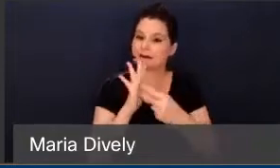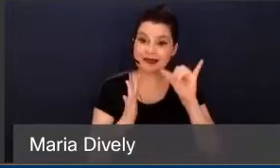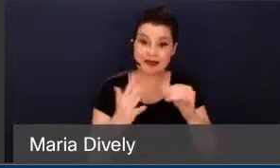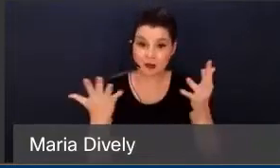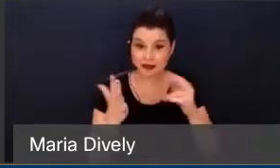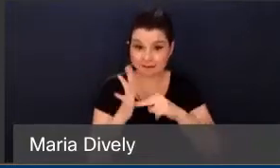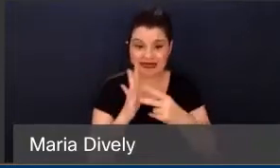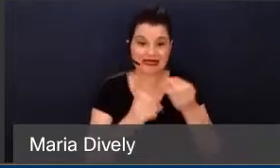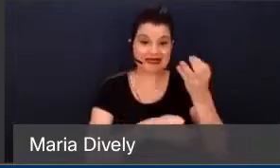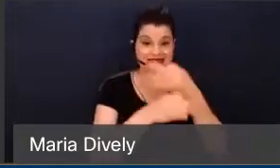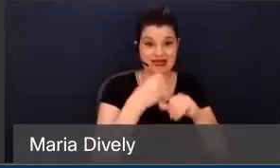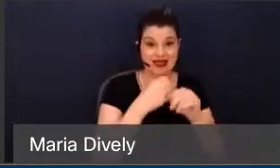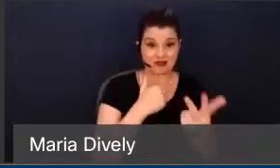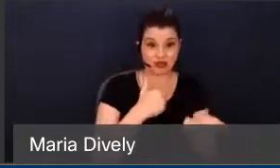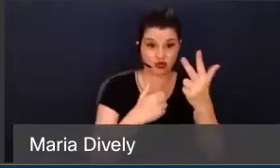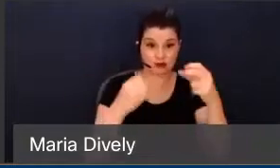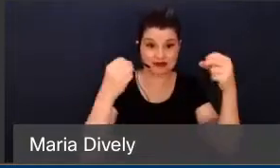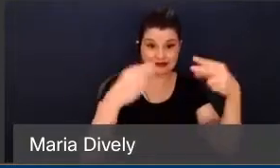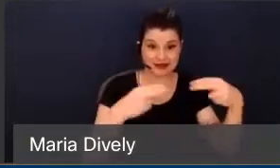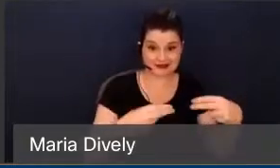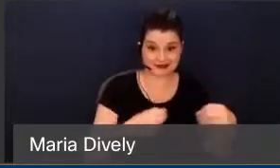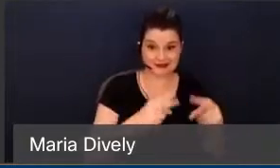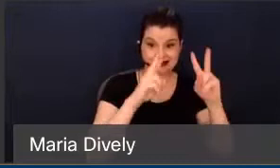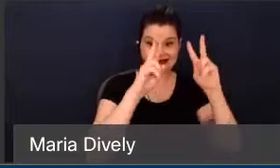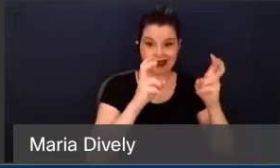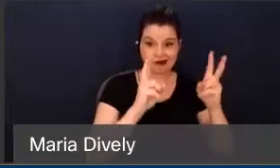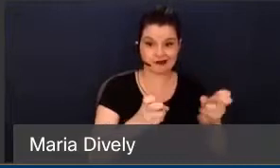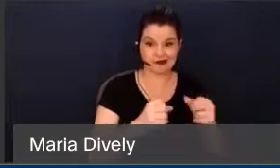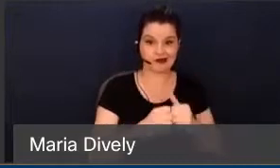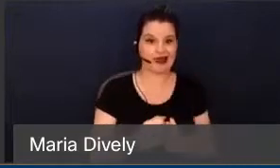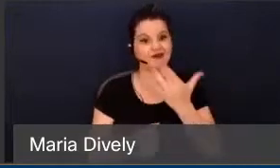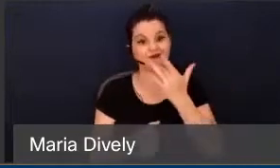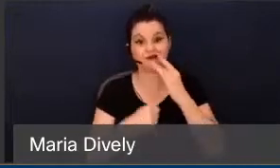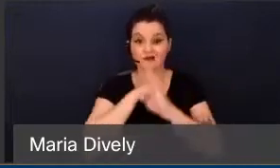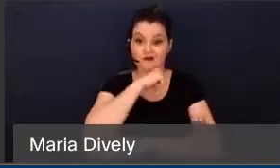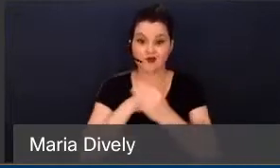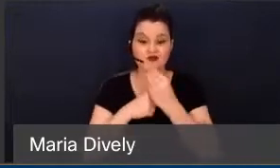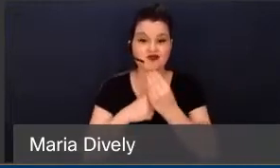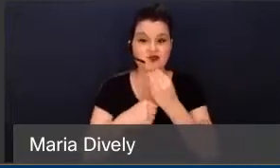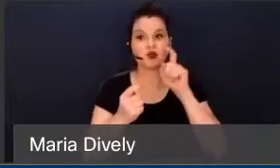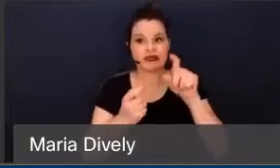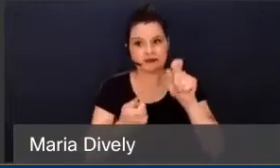instead of having three slides, all titled favorite fall foods, you need to be specific.